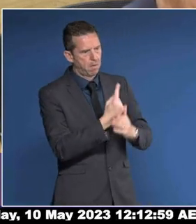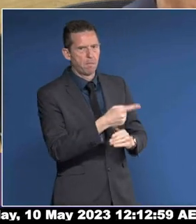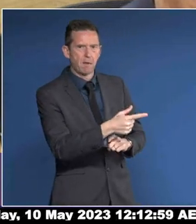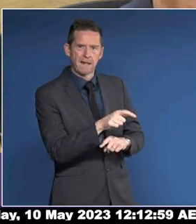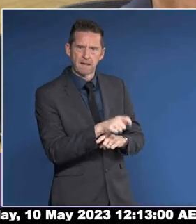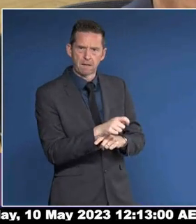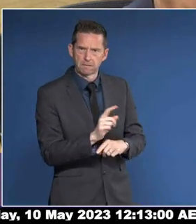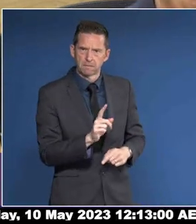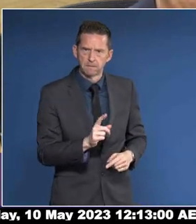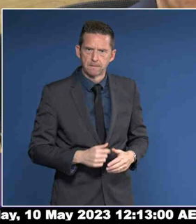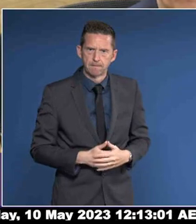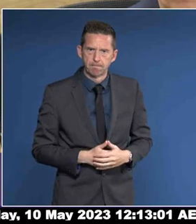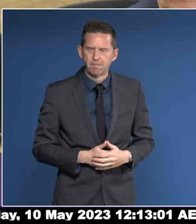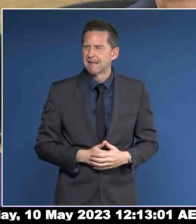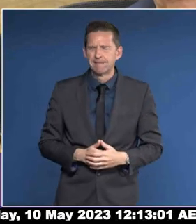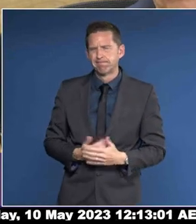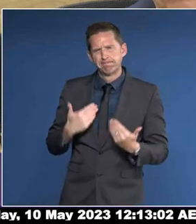I don't know. I don't think we have a matrix as such.